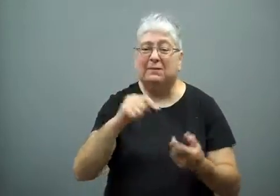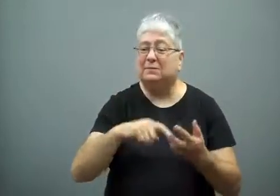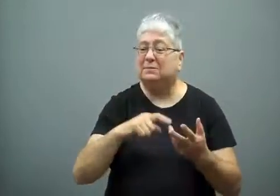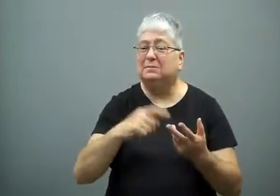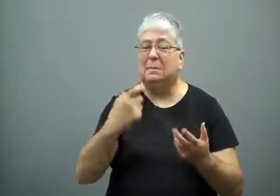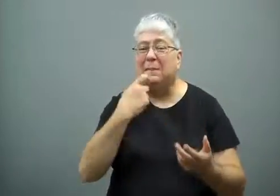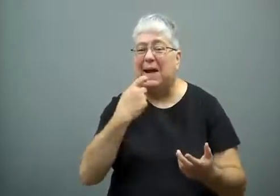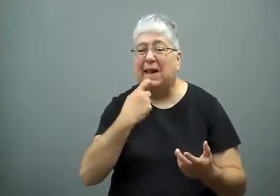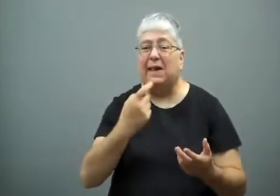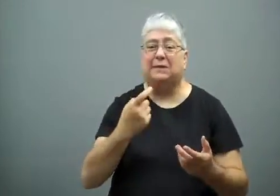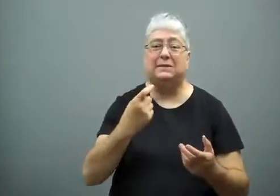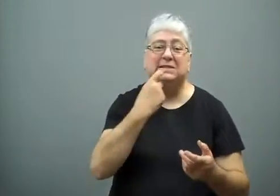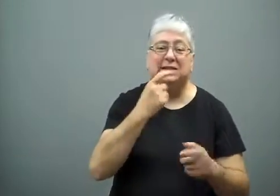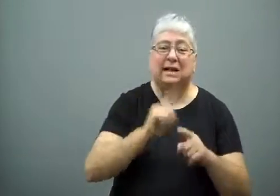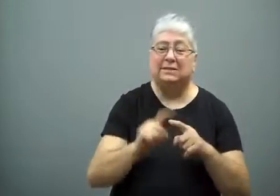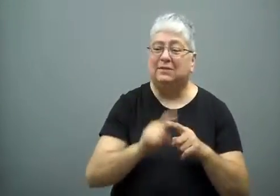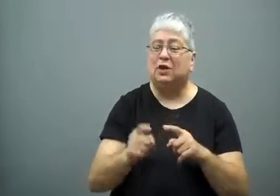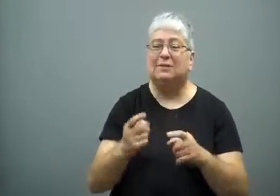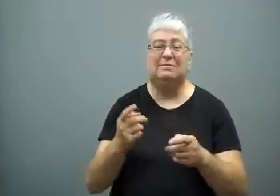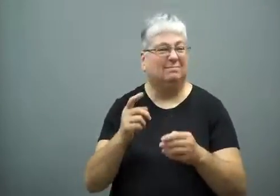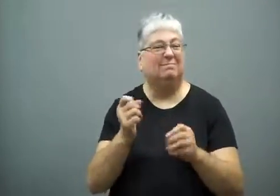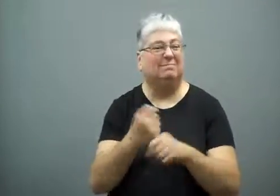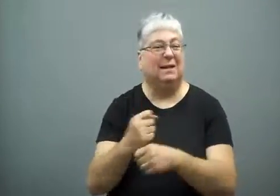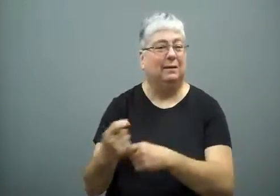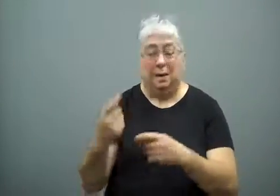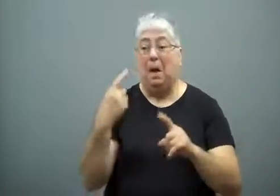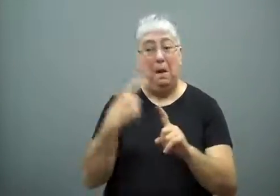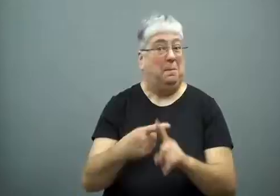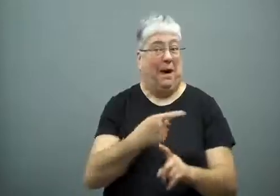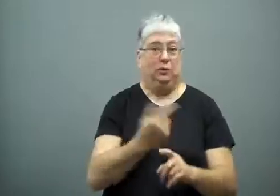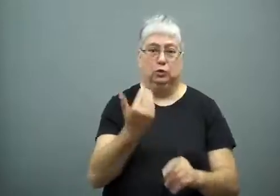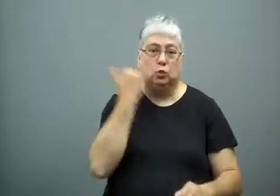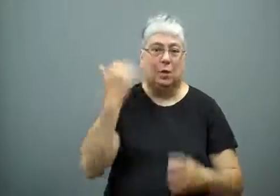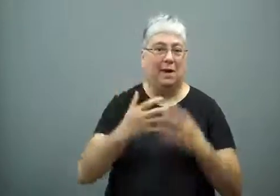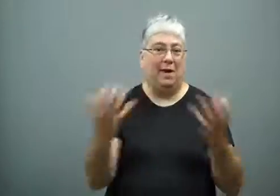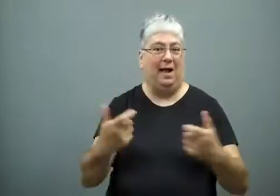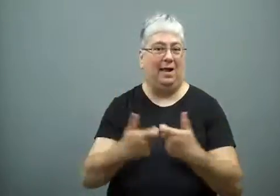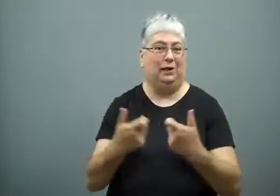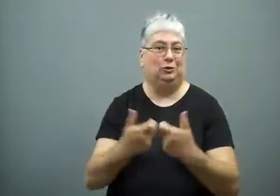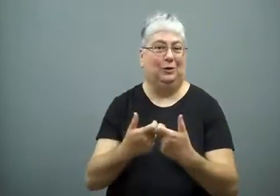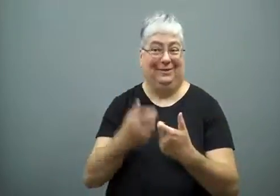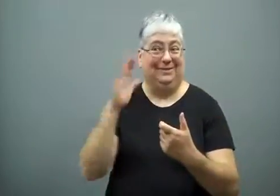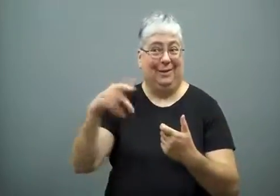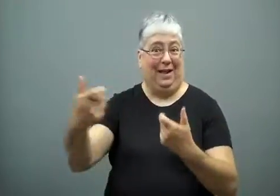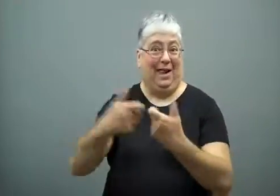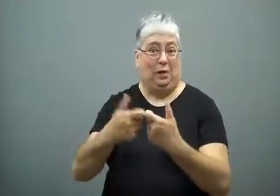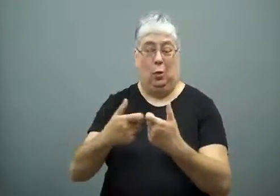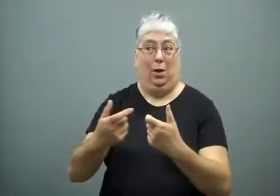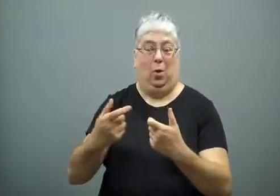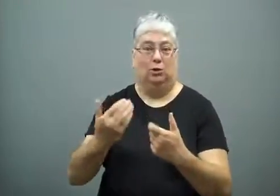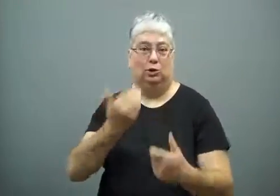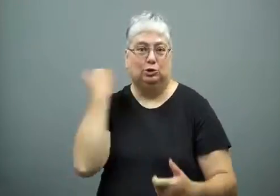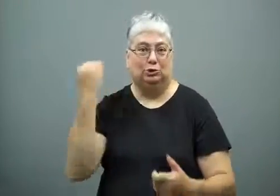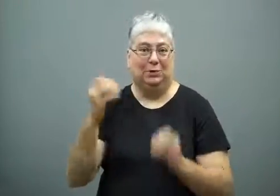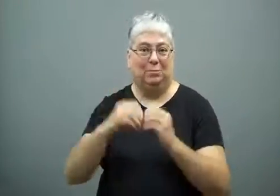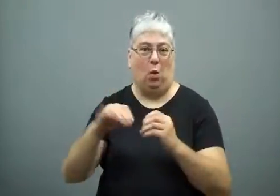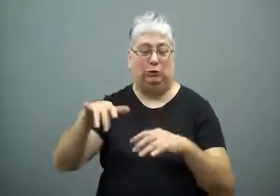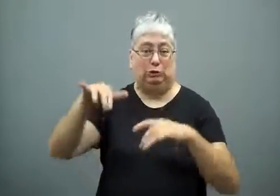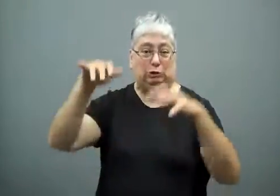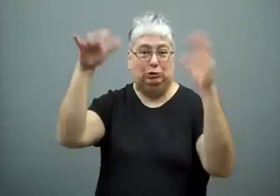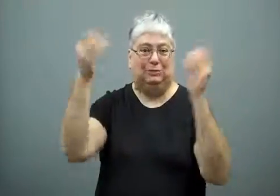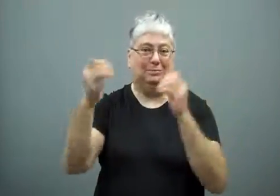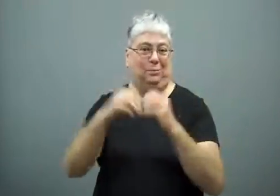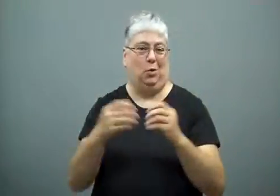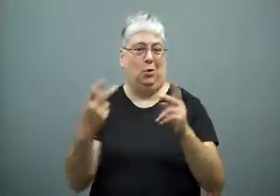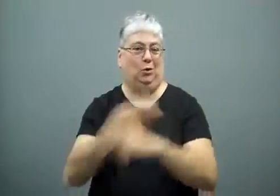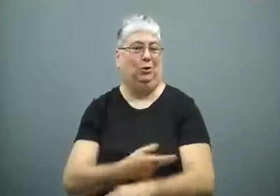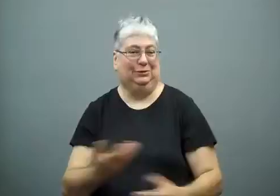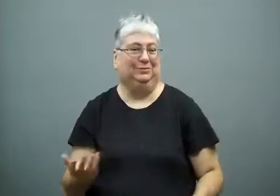and metals among other things.